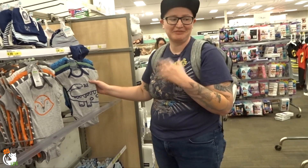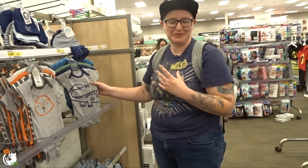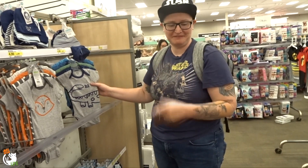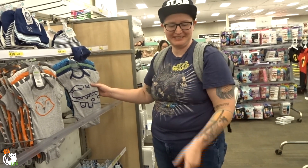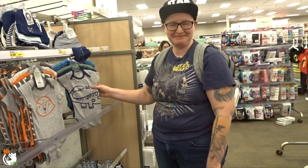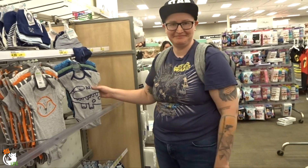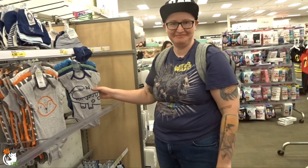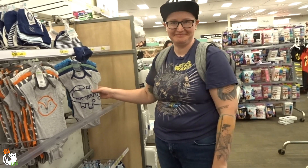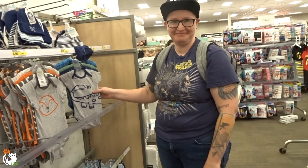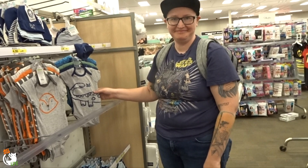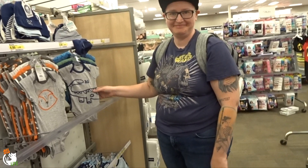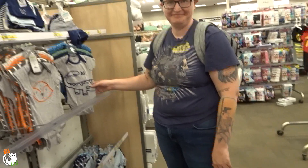Looking at cute outfits for him.